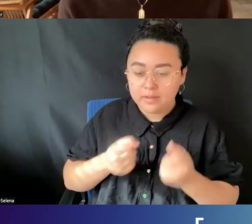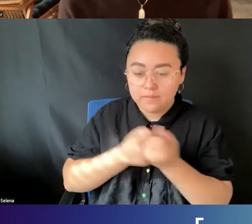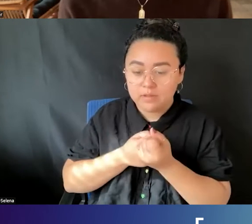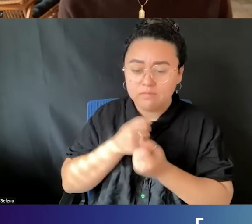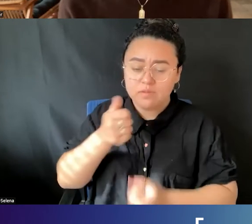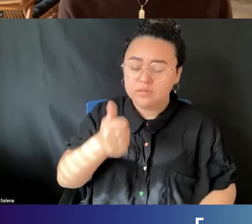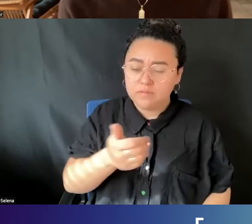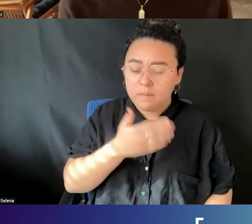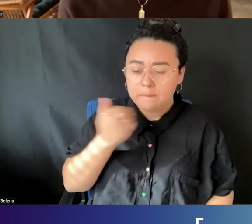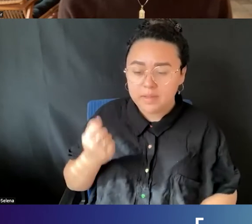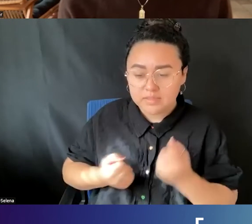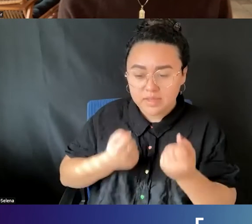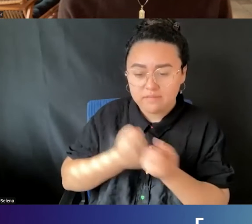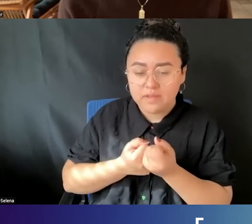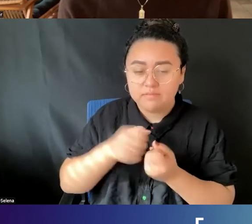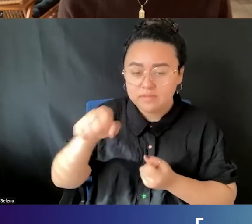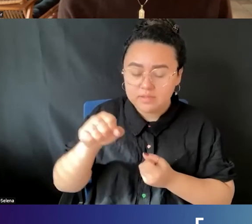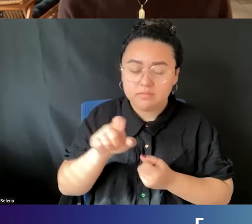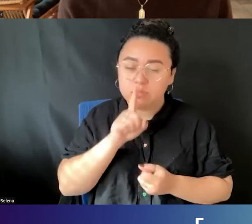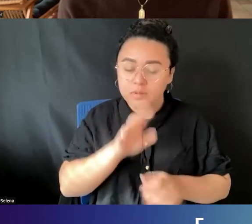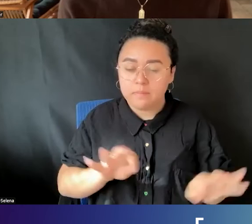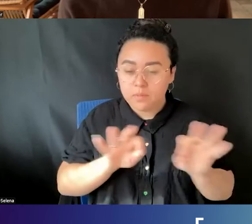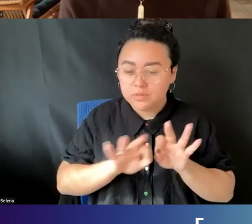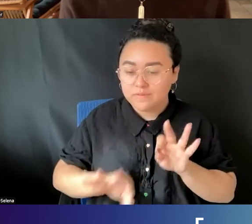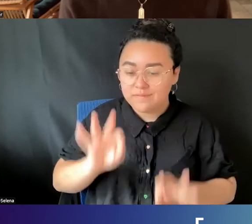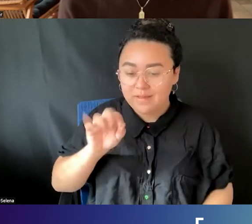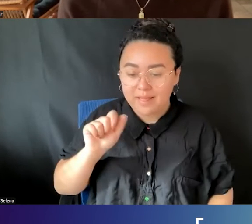But it's it's really important to find allies and to find advocates.